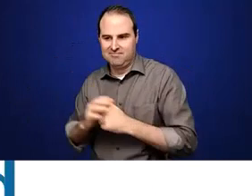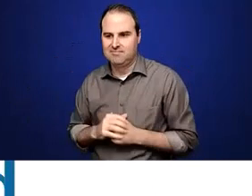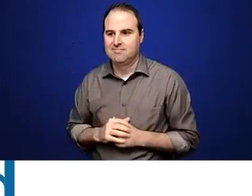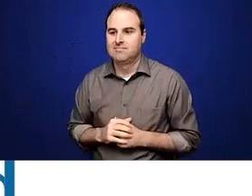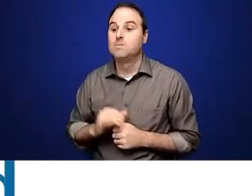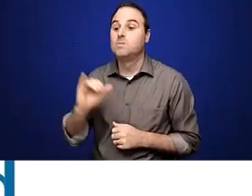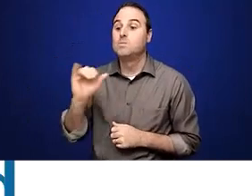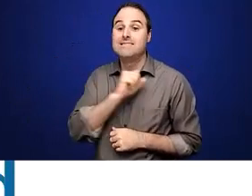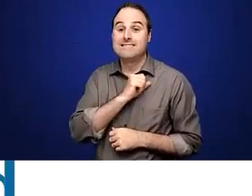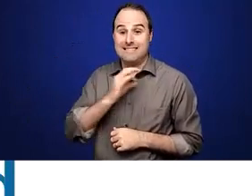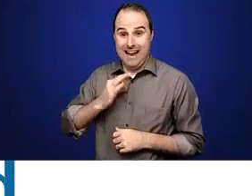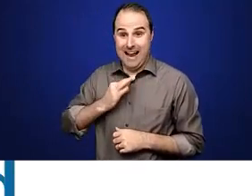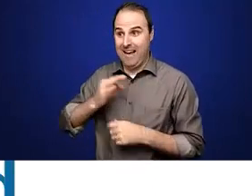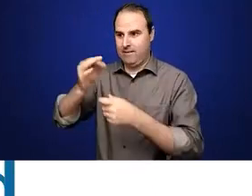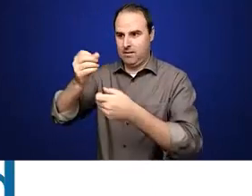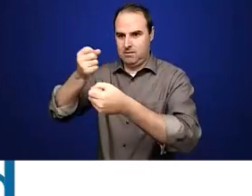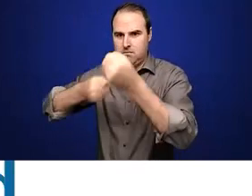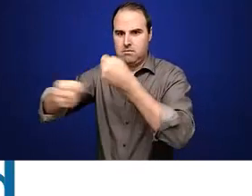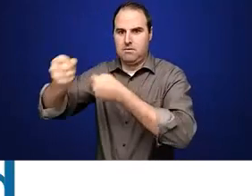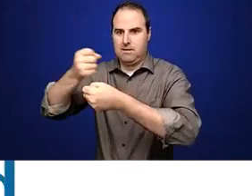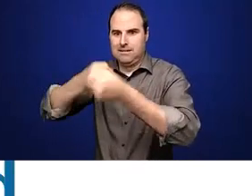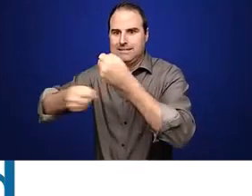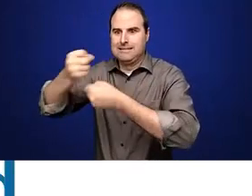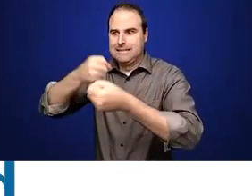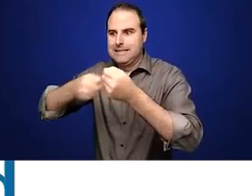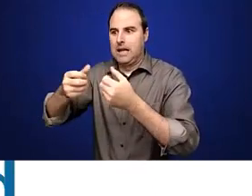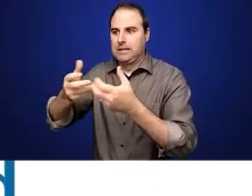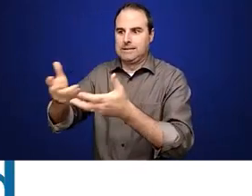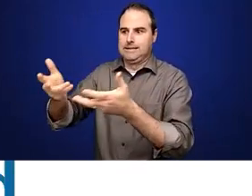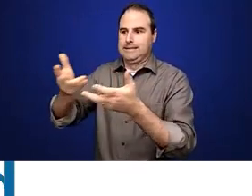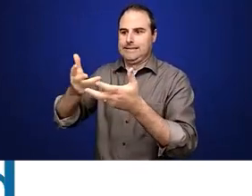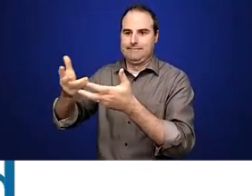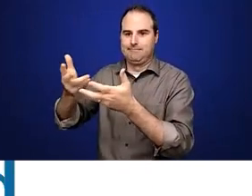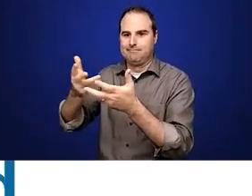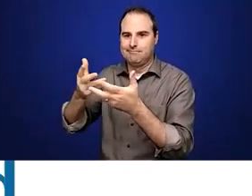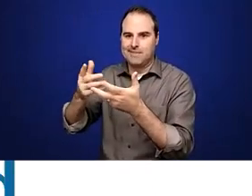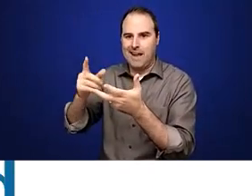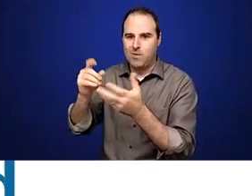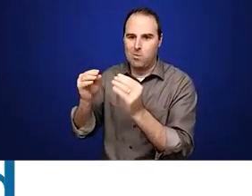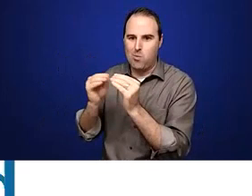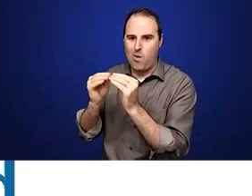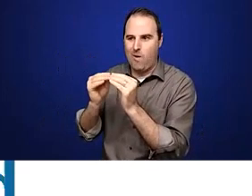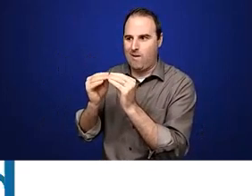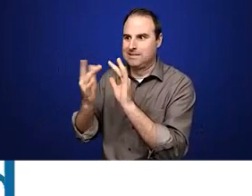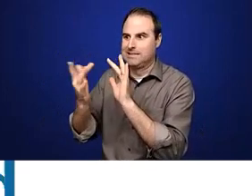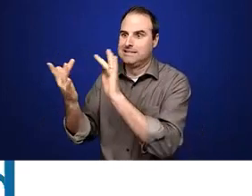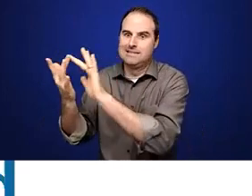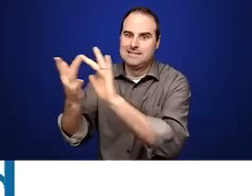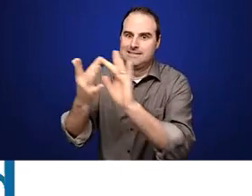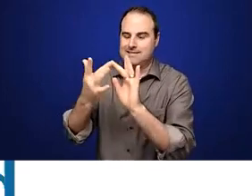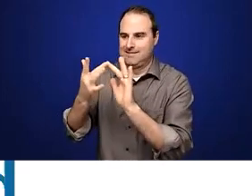from our end to sustain engagement from certain organizations. But because initially we had asked for two representatives